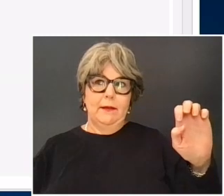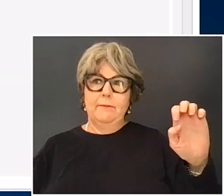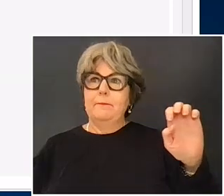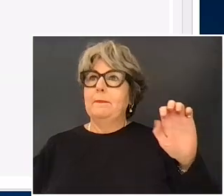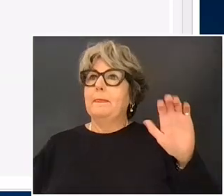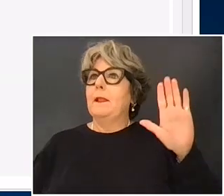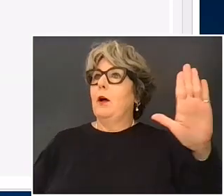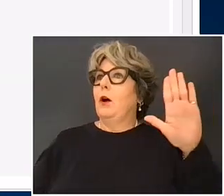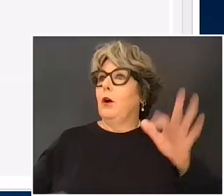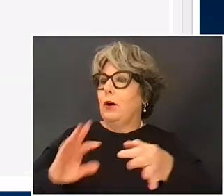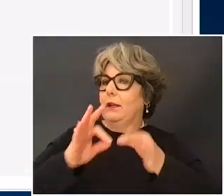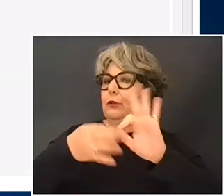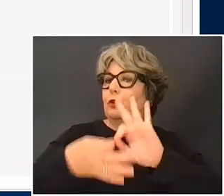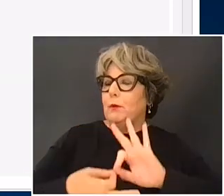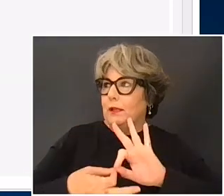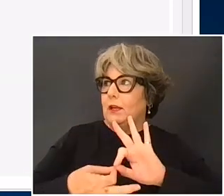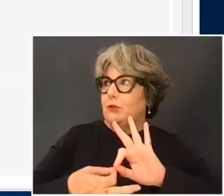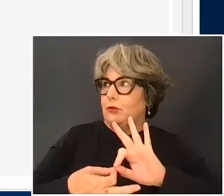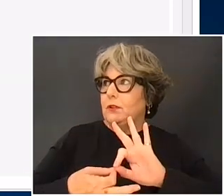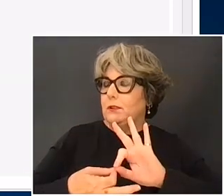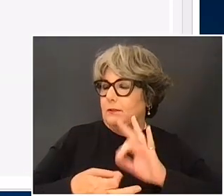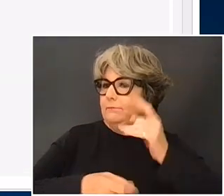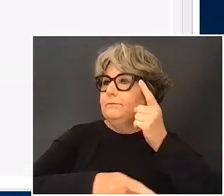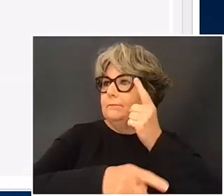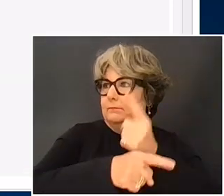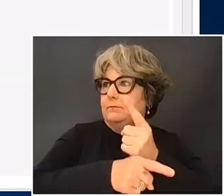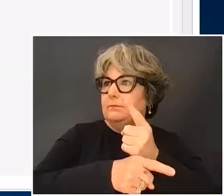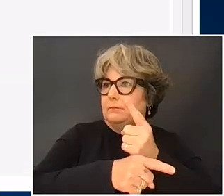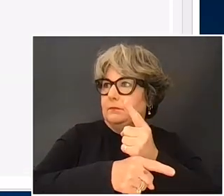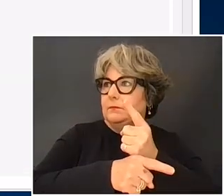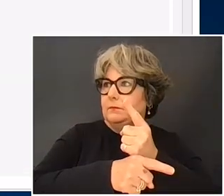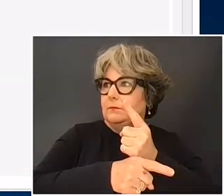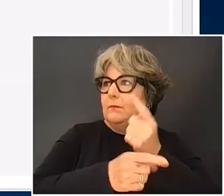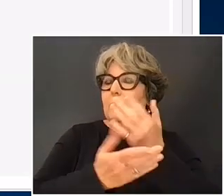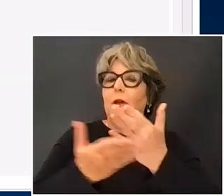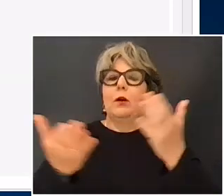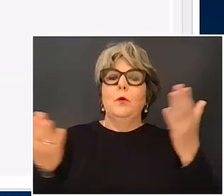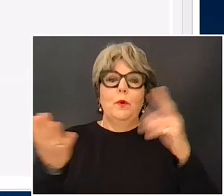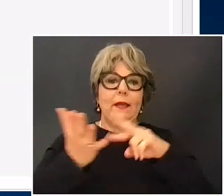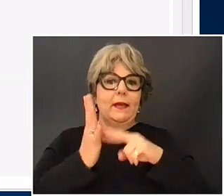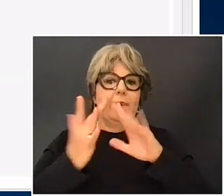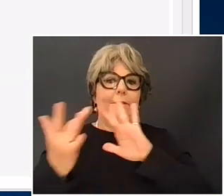of our intent is correct. We intended the virtual location concept